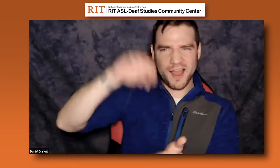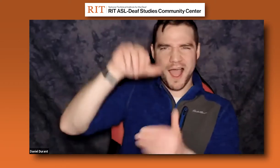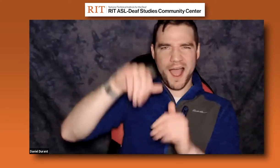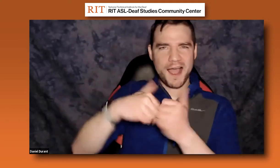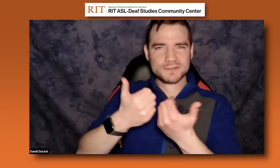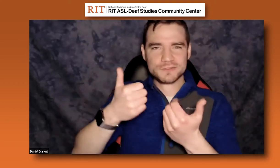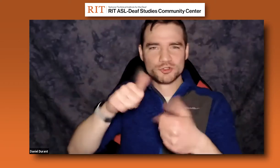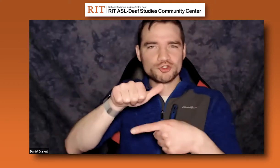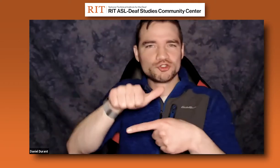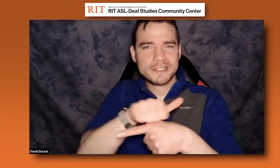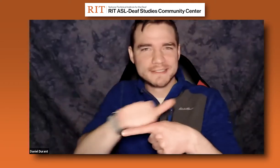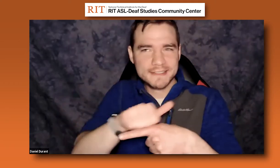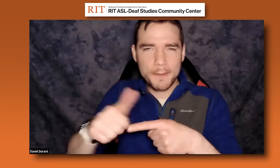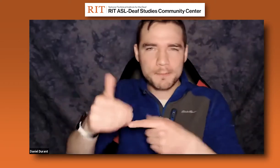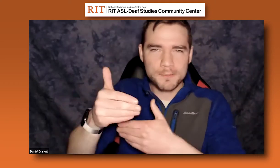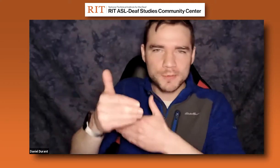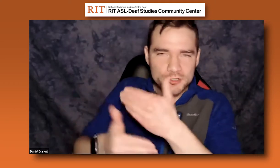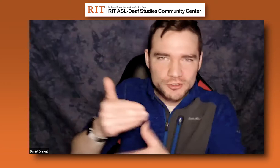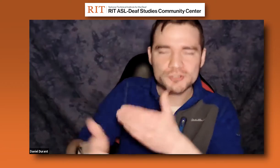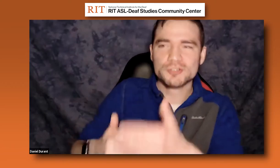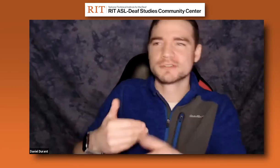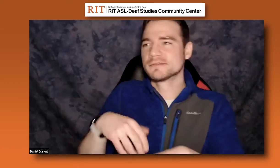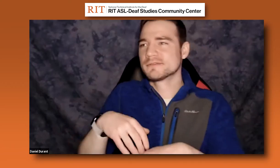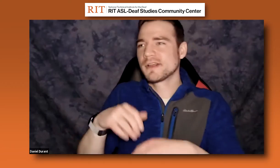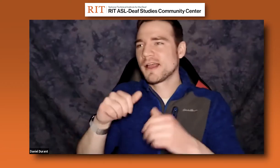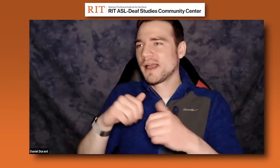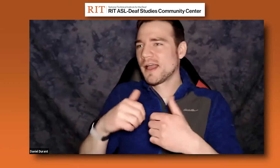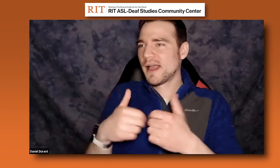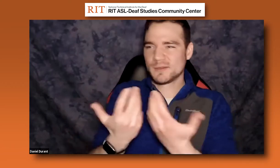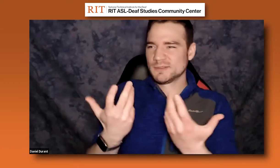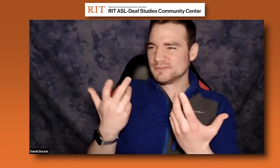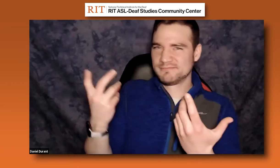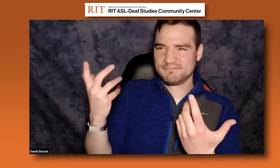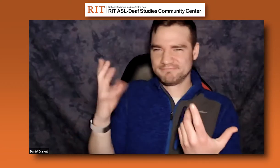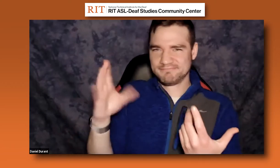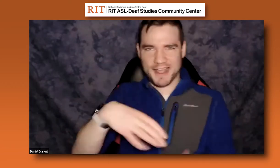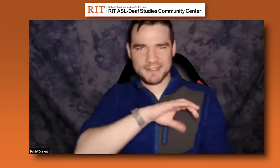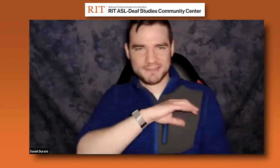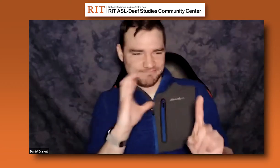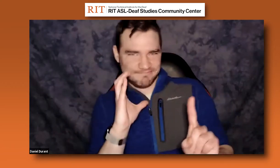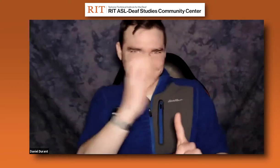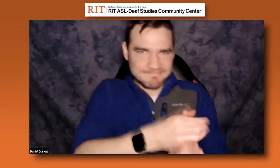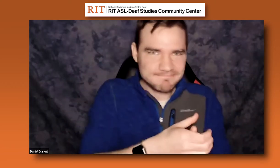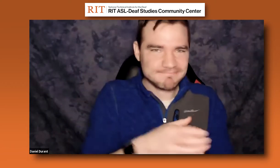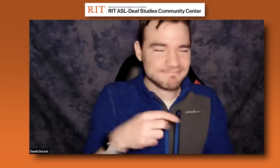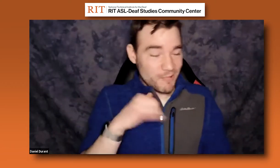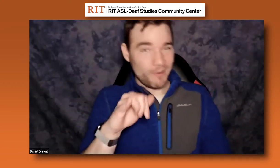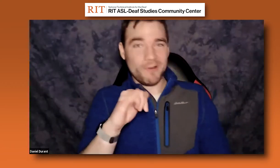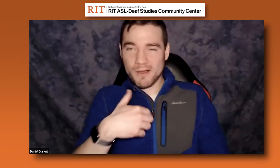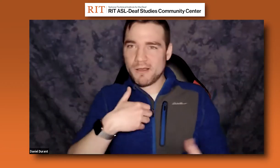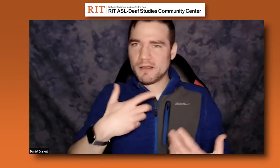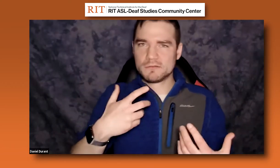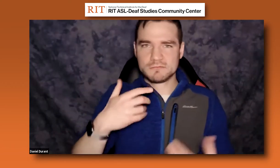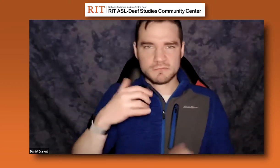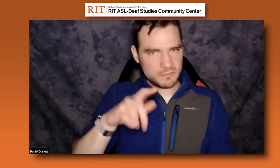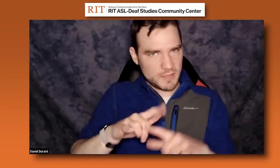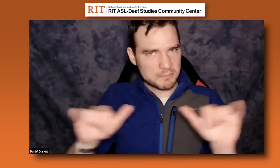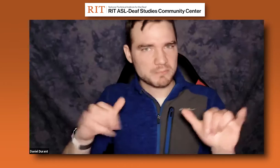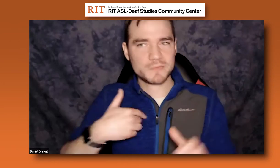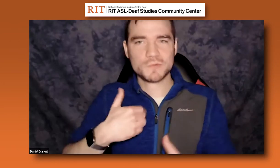and that's where I learned how, oh, you have a rehearsal process and you become a character; it's not me, it's--